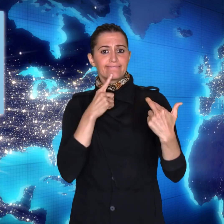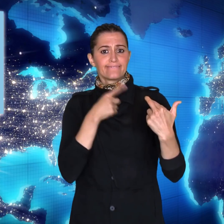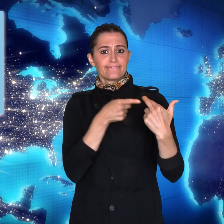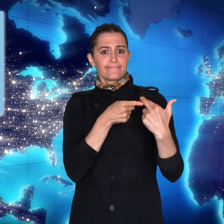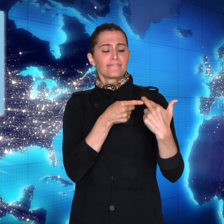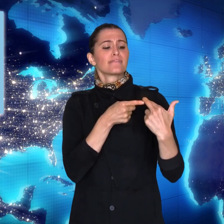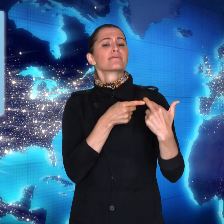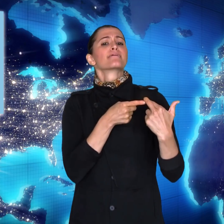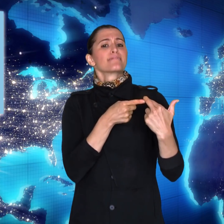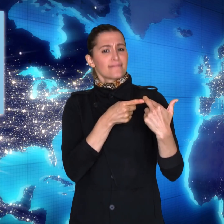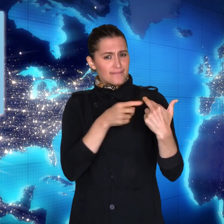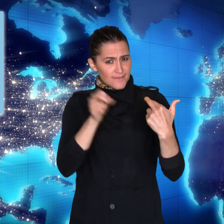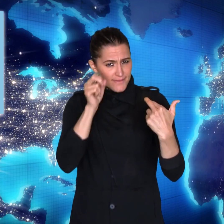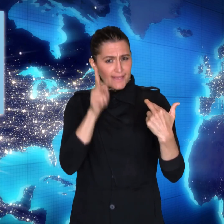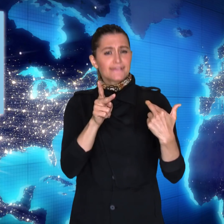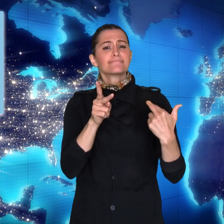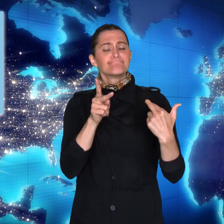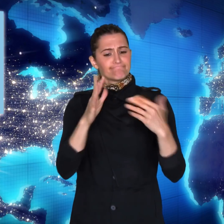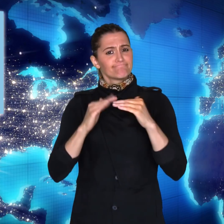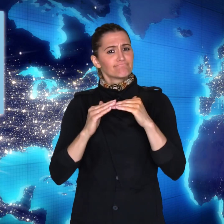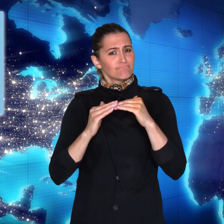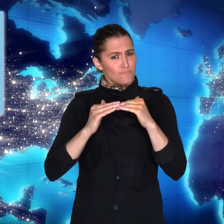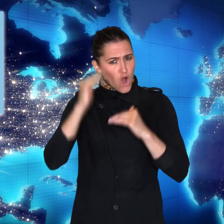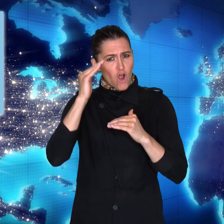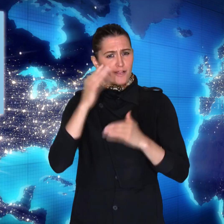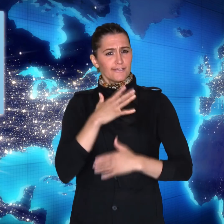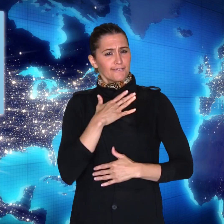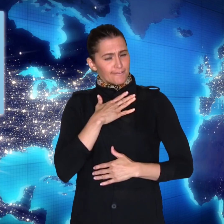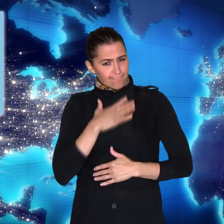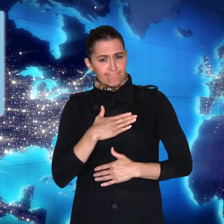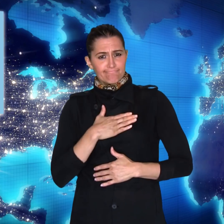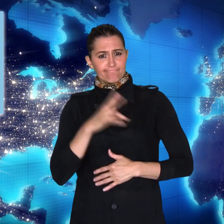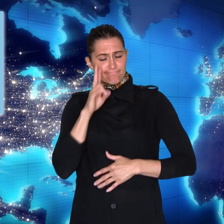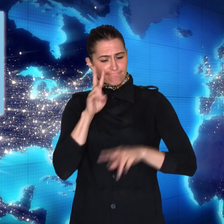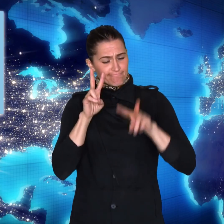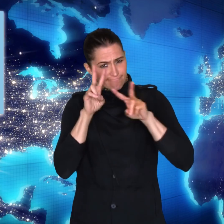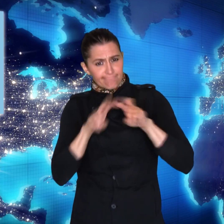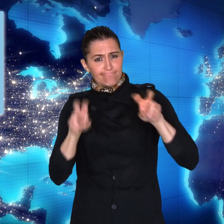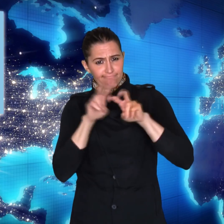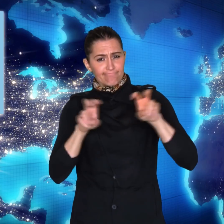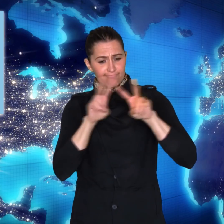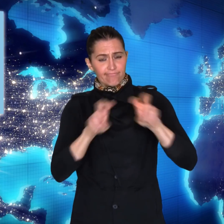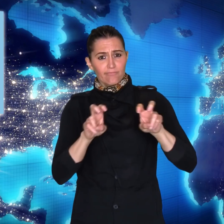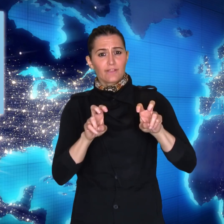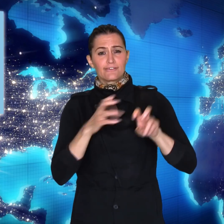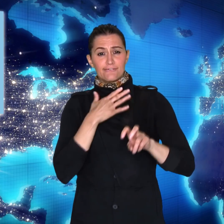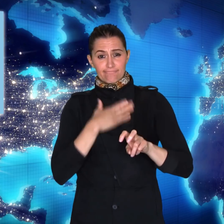veterinary medical student on hearing